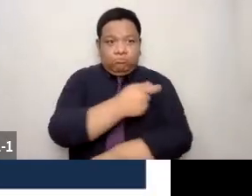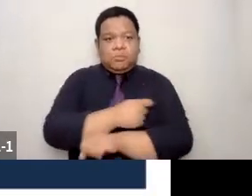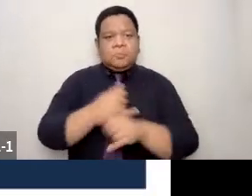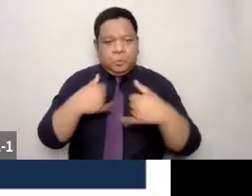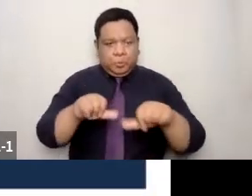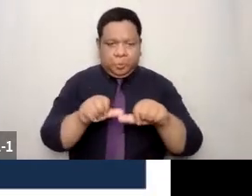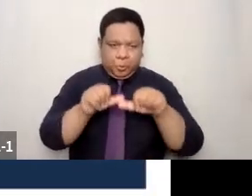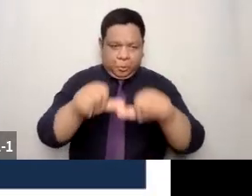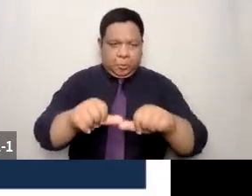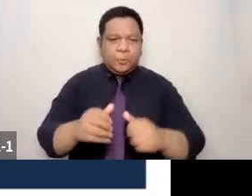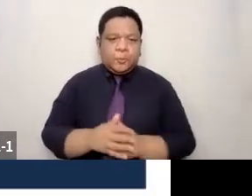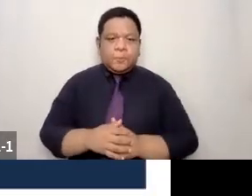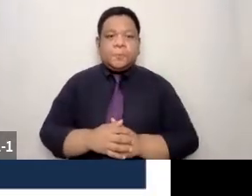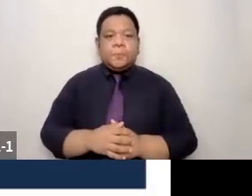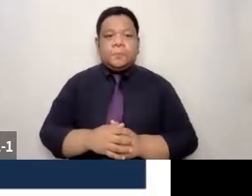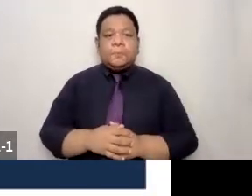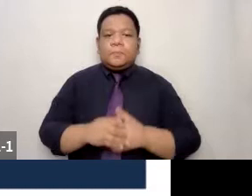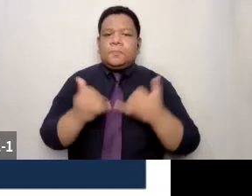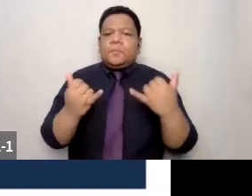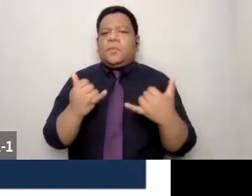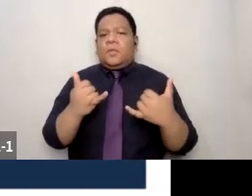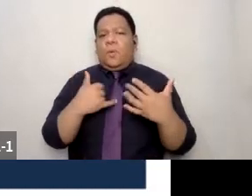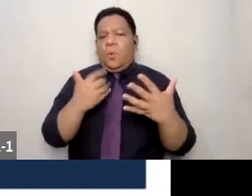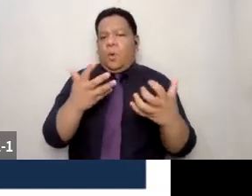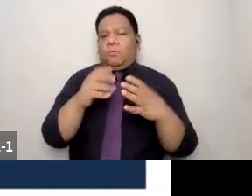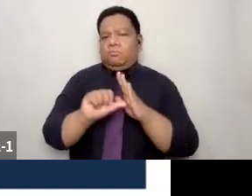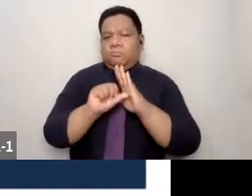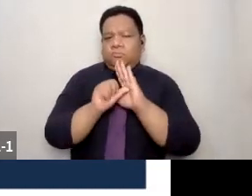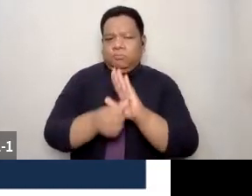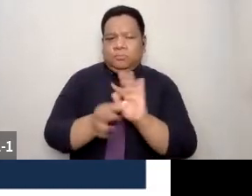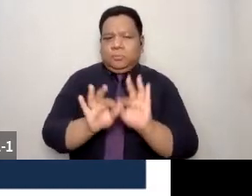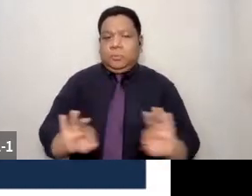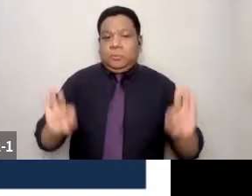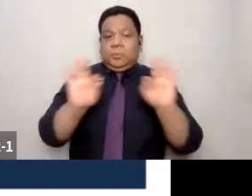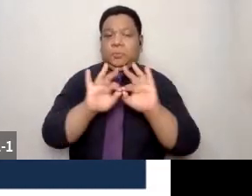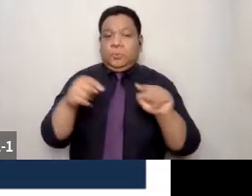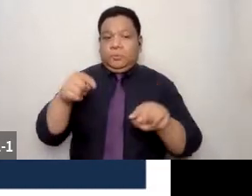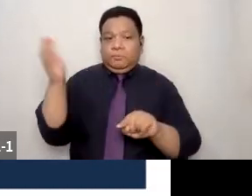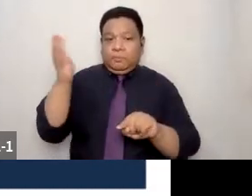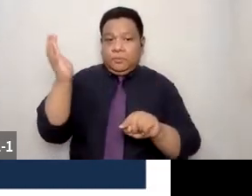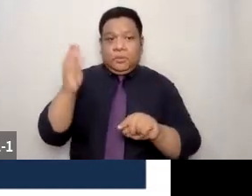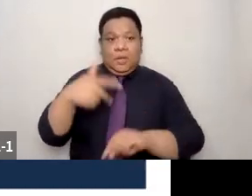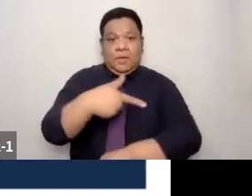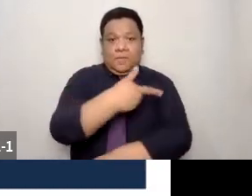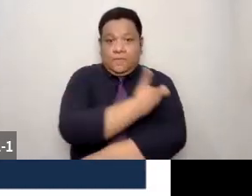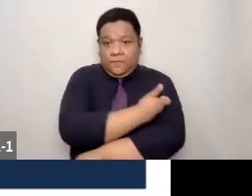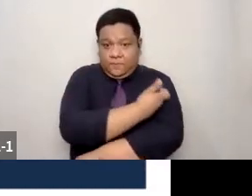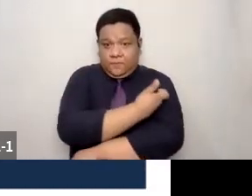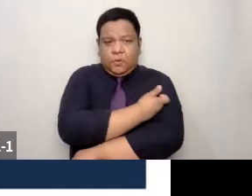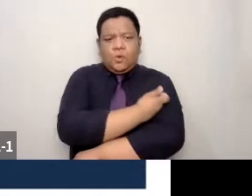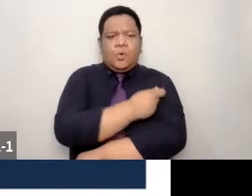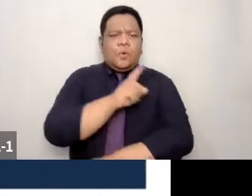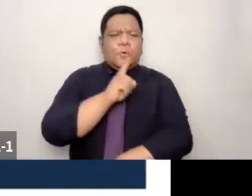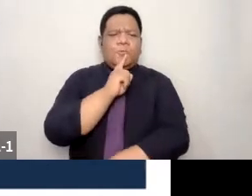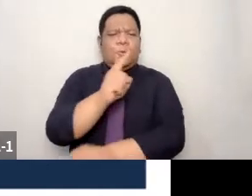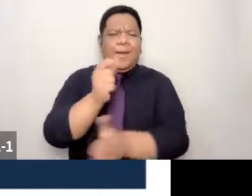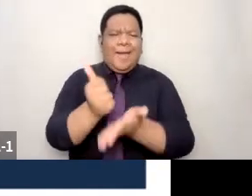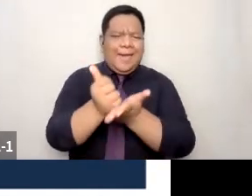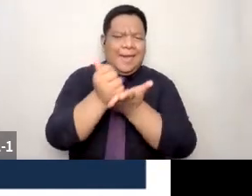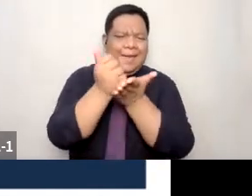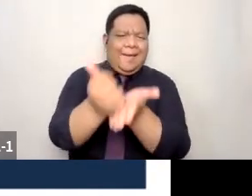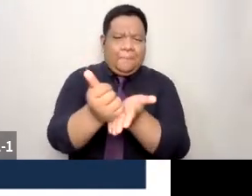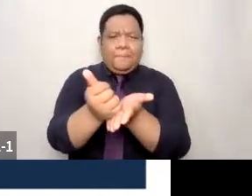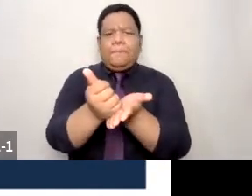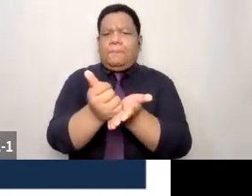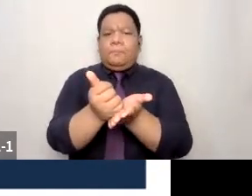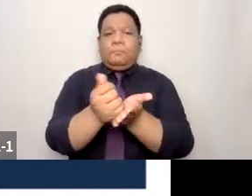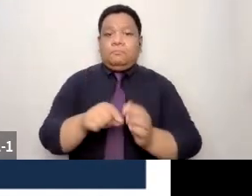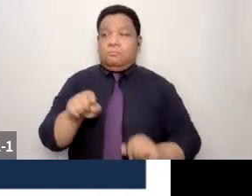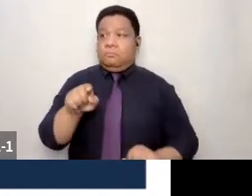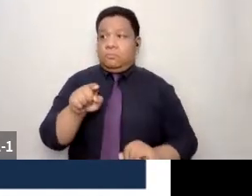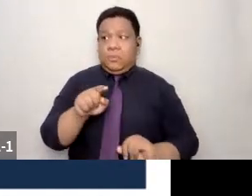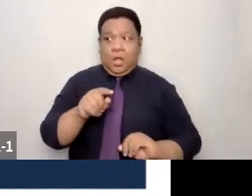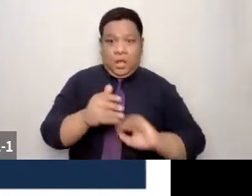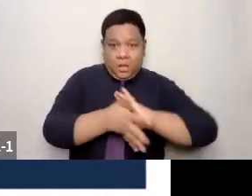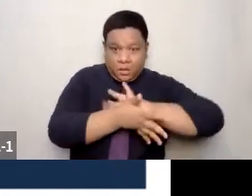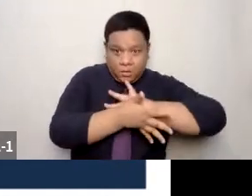Okay so the first thing I want to emphasize in this lecture is that vaccines really help prevent severe COVID-19 infection.